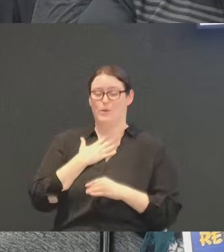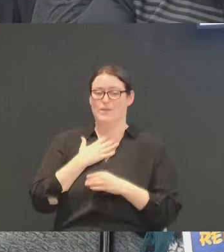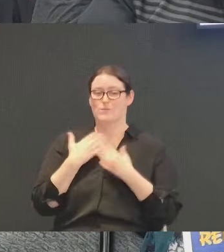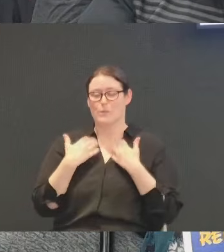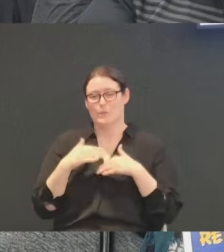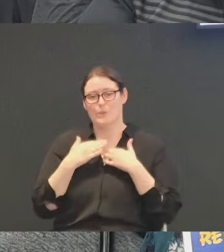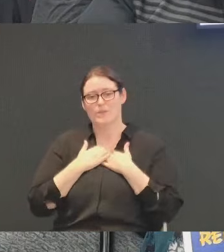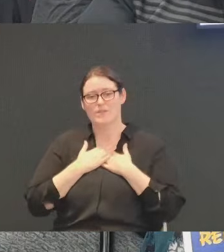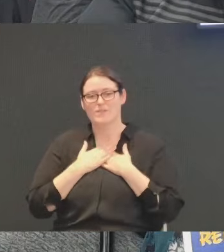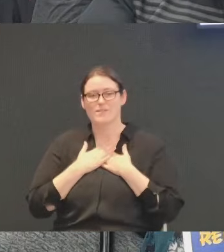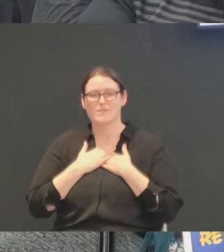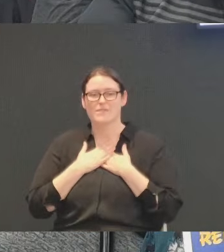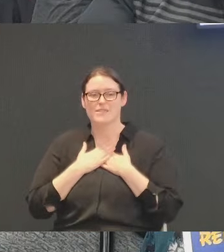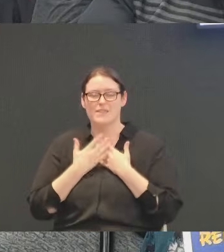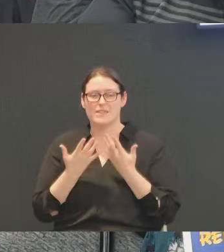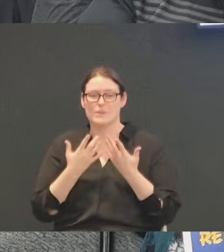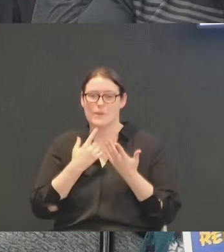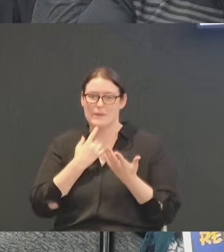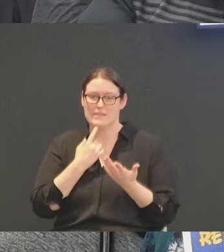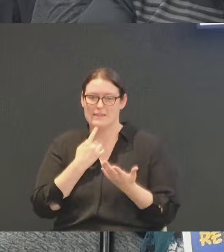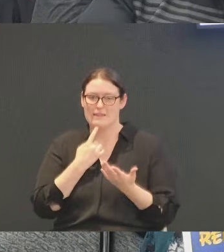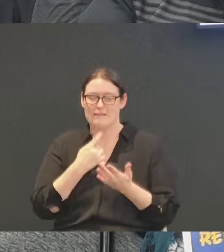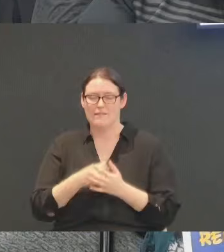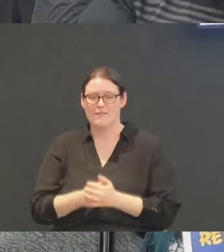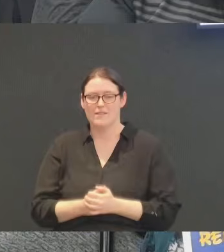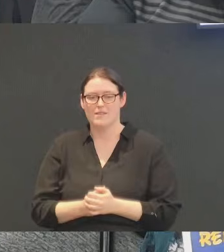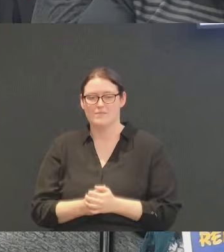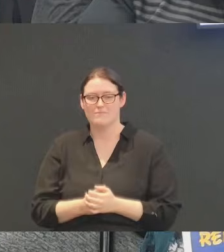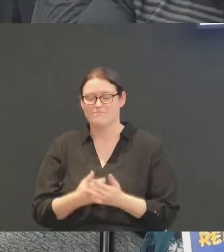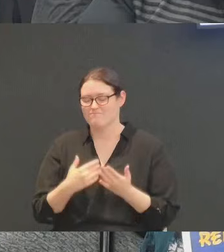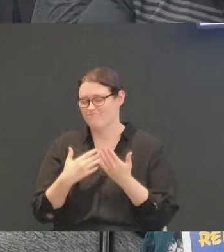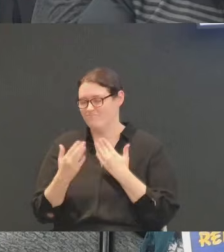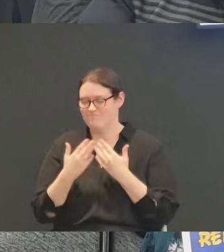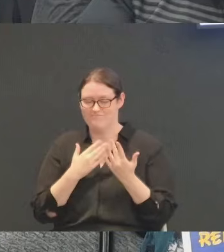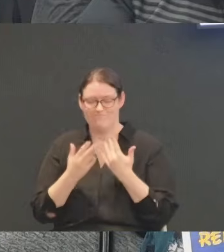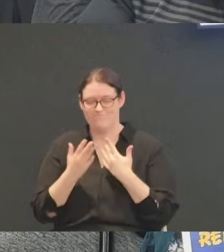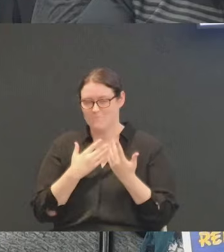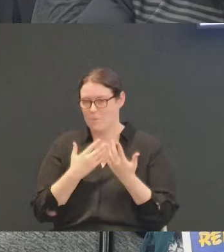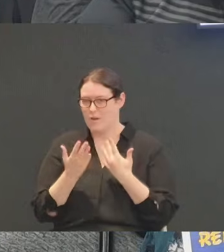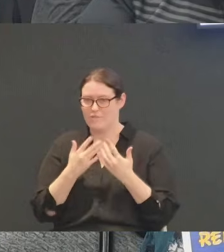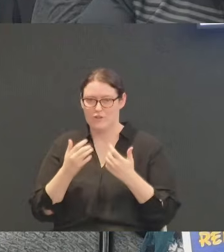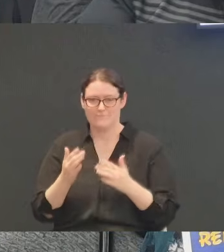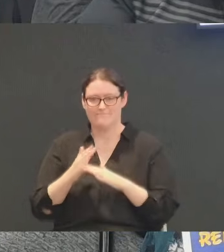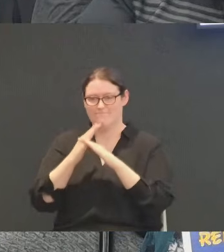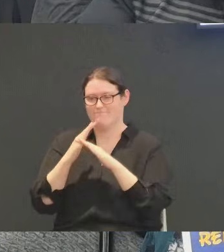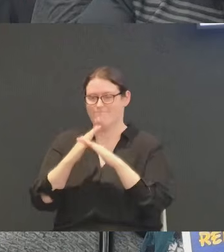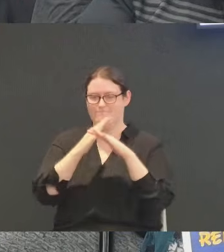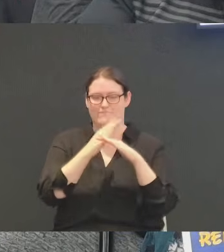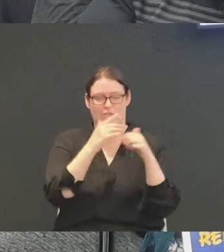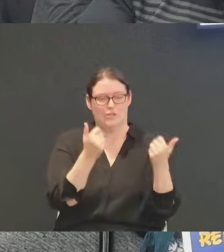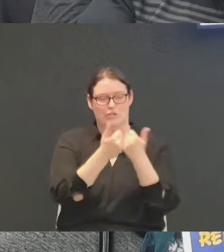just want to say that no matter what you're going through, I know I started this out with health